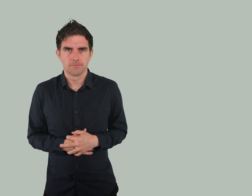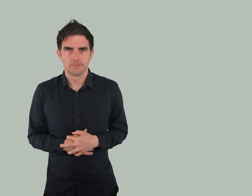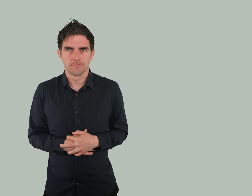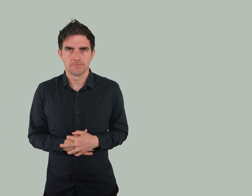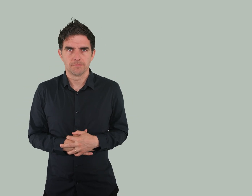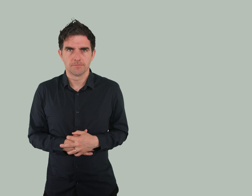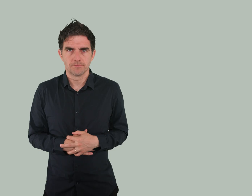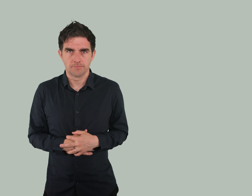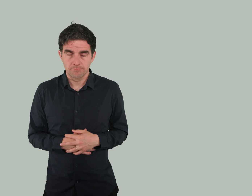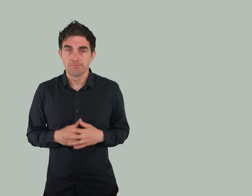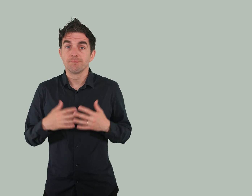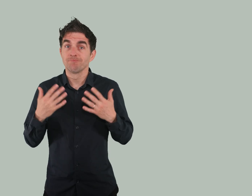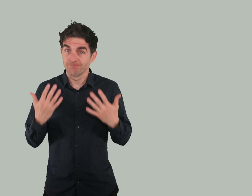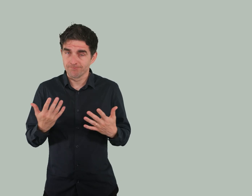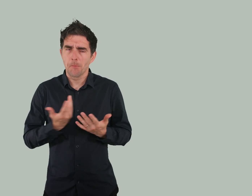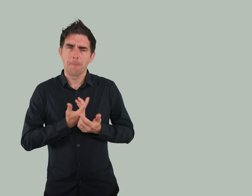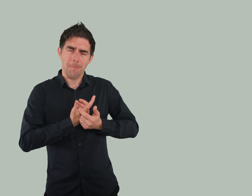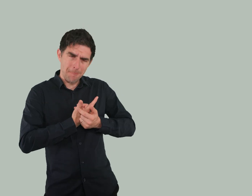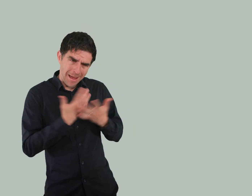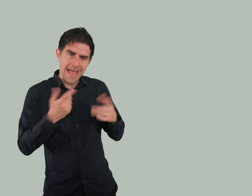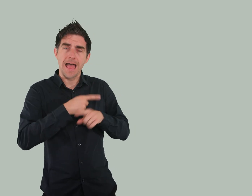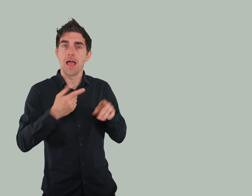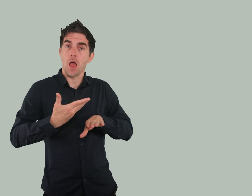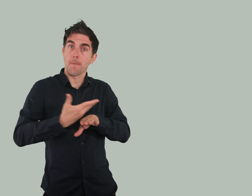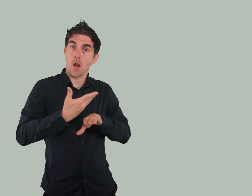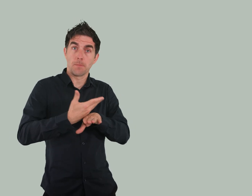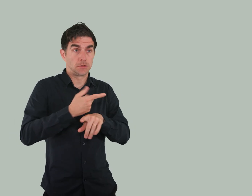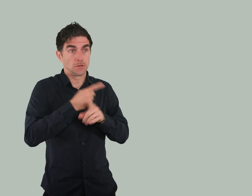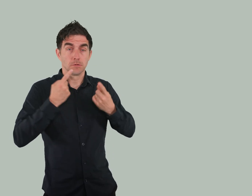265. On the other hand, many employers,